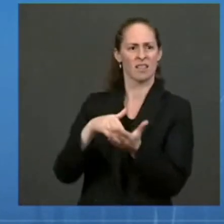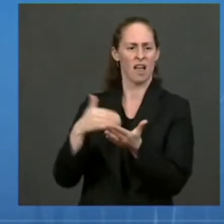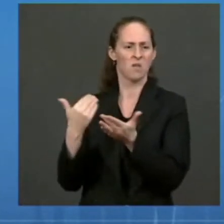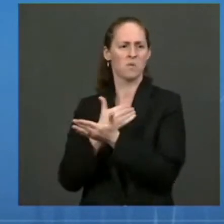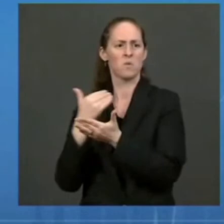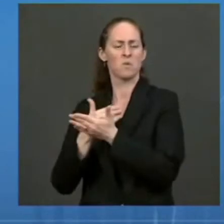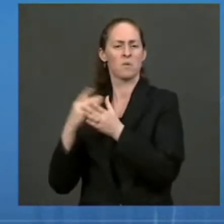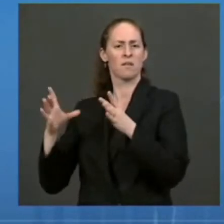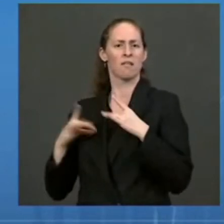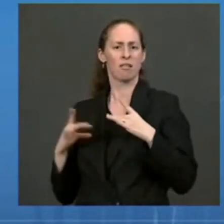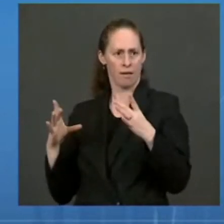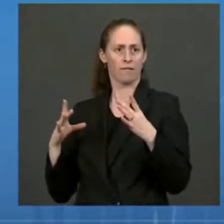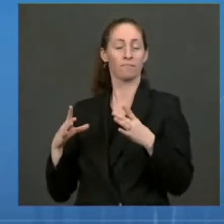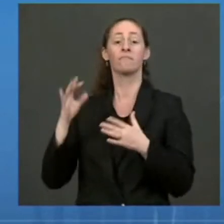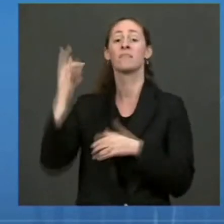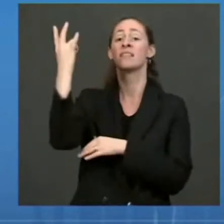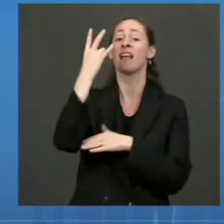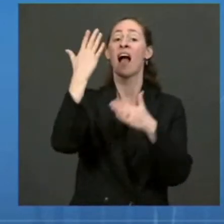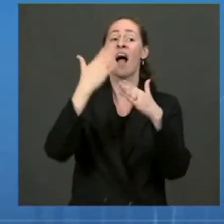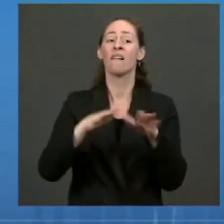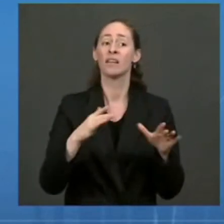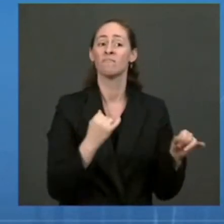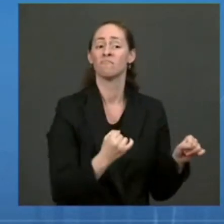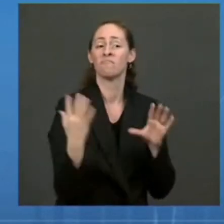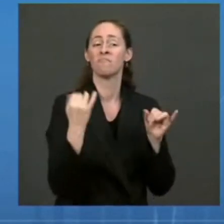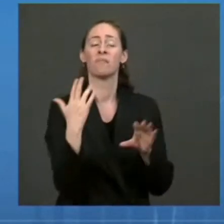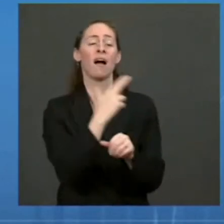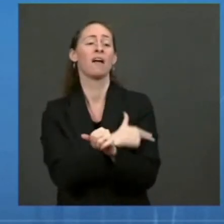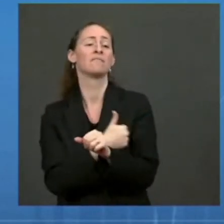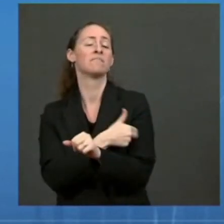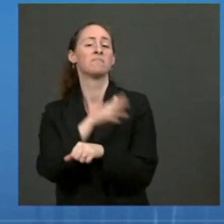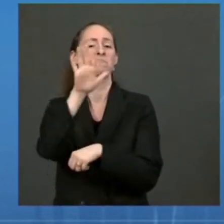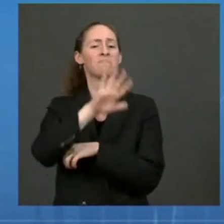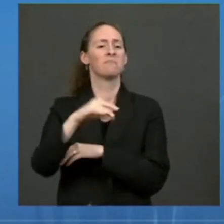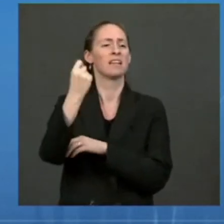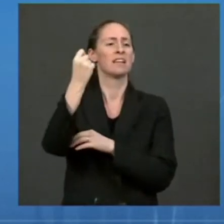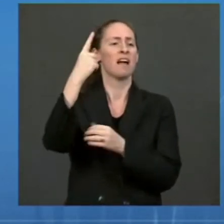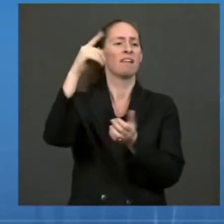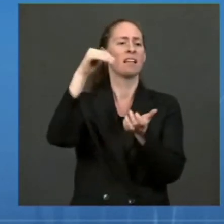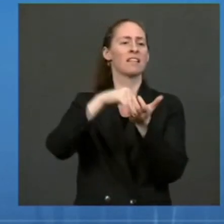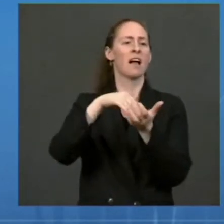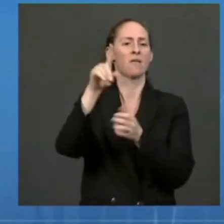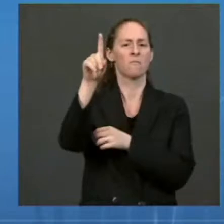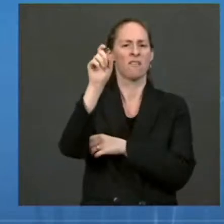THE DATA, SEVEN DAY AVERAGE OF CASES IS ABOUT 146,000 PER DAY,